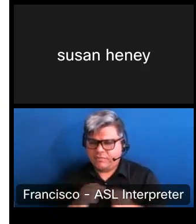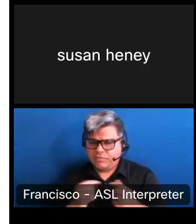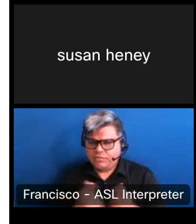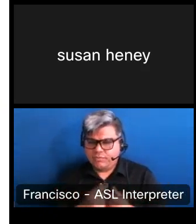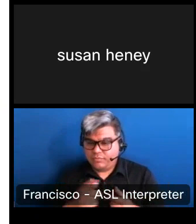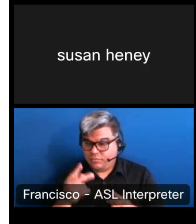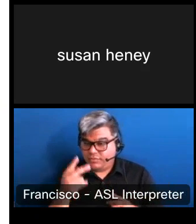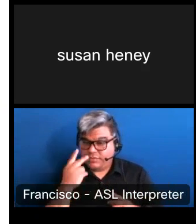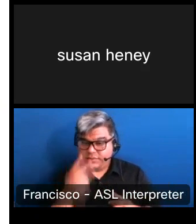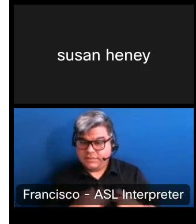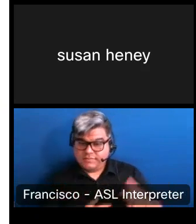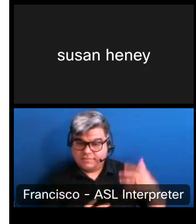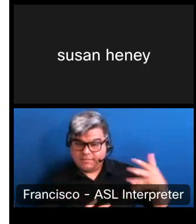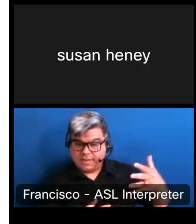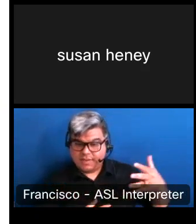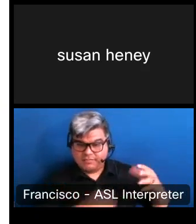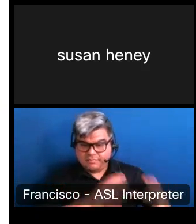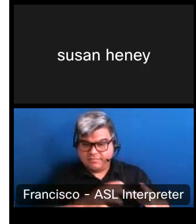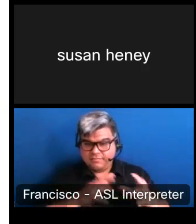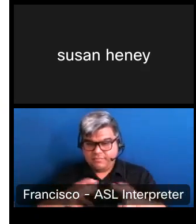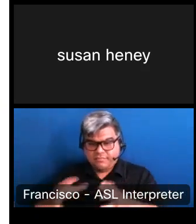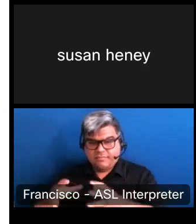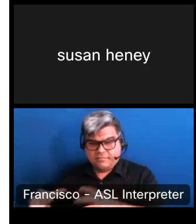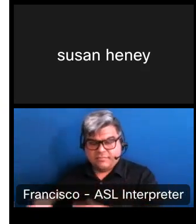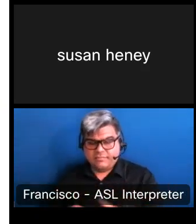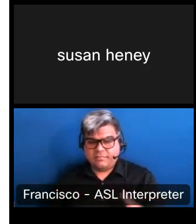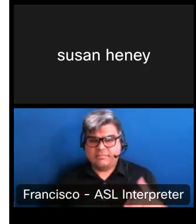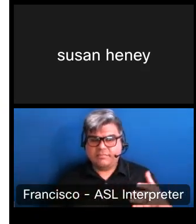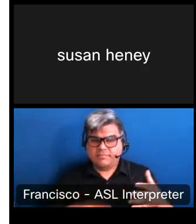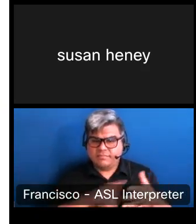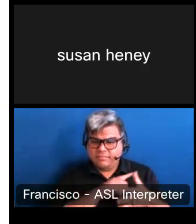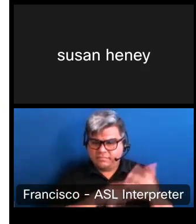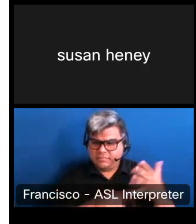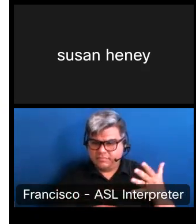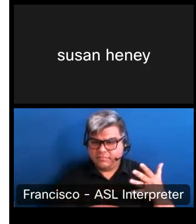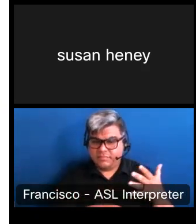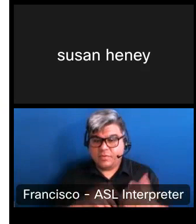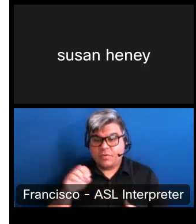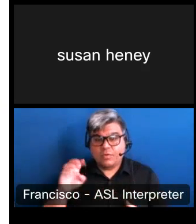Asian, and Native Hawaiian or Other Pacific Islander. OMB permits the Census Bureau to